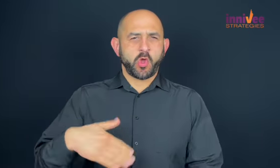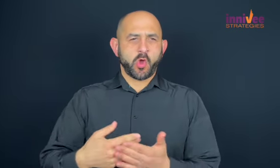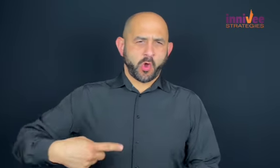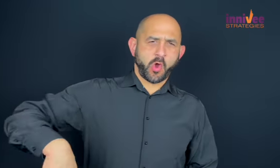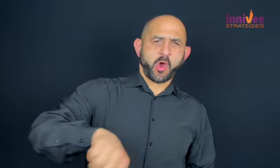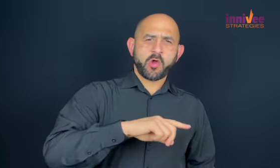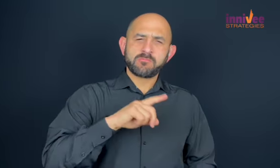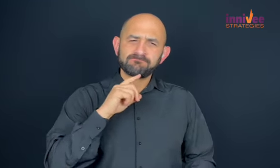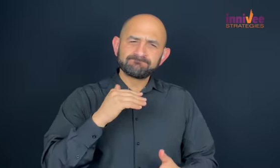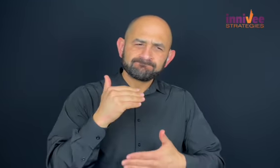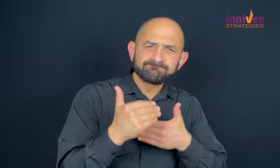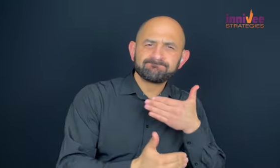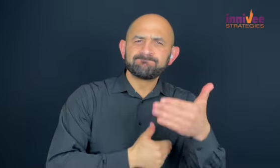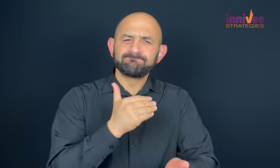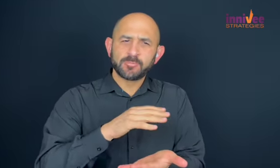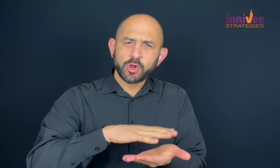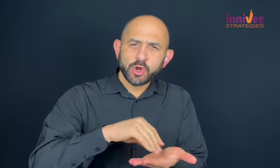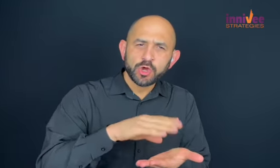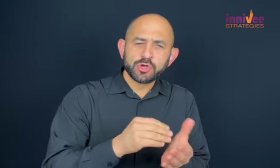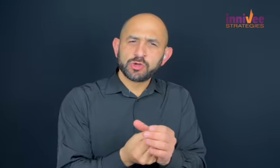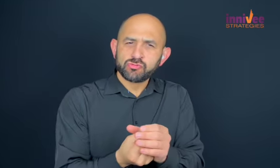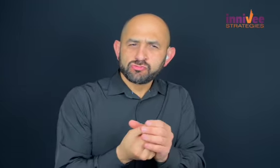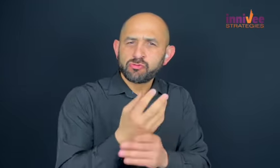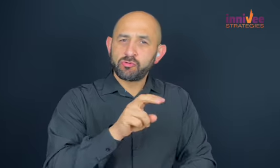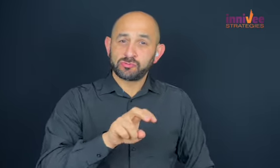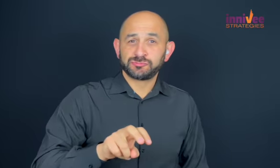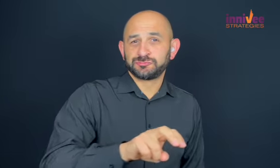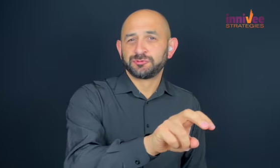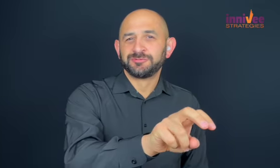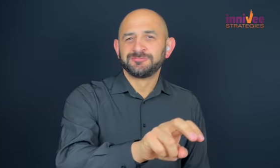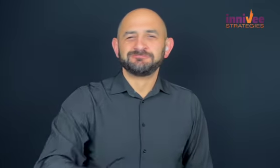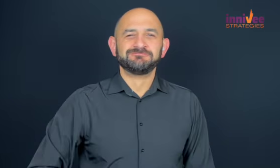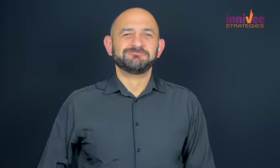we are all a work in progress.